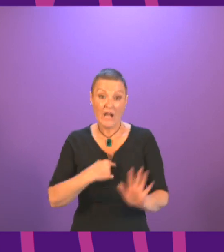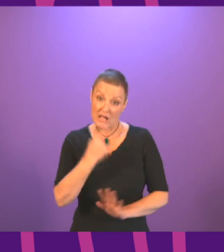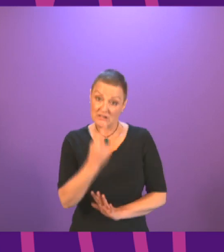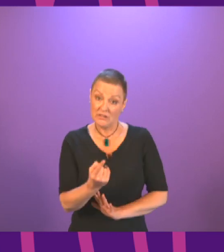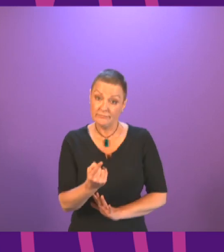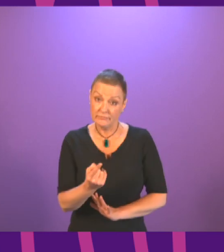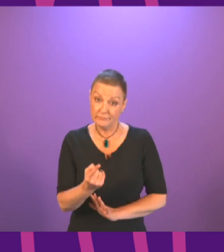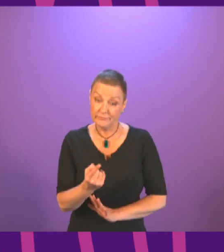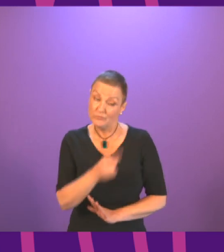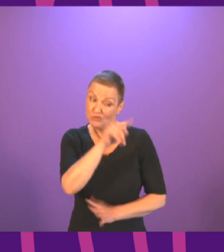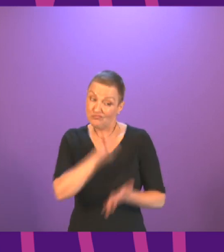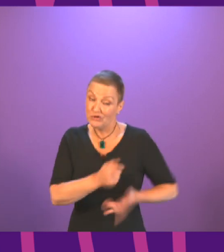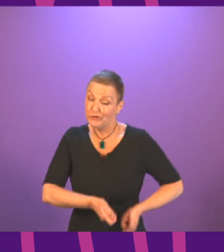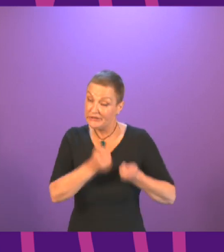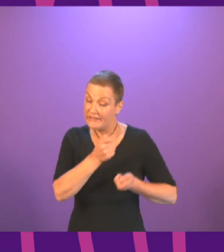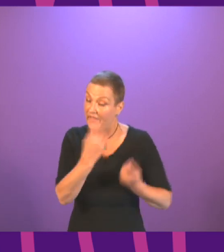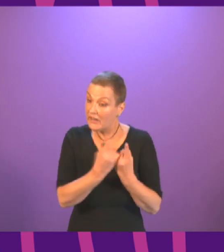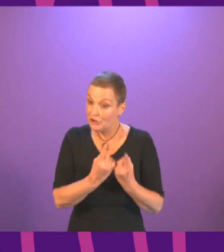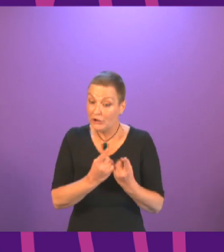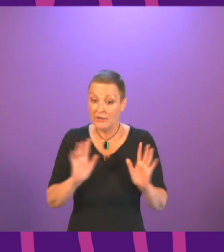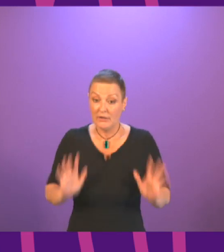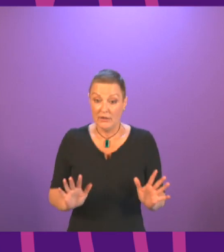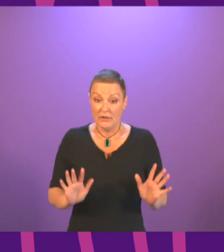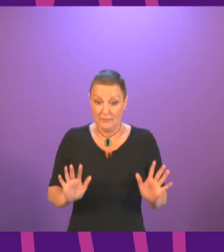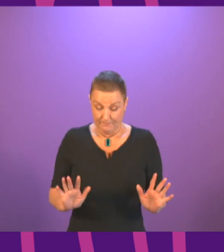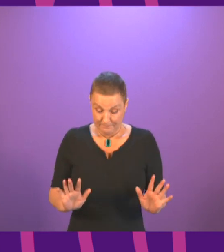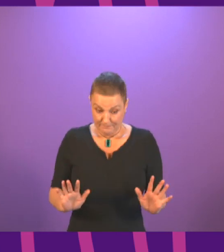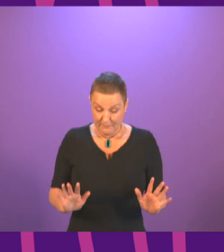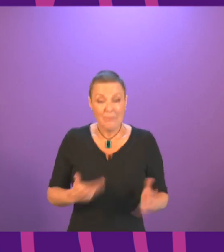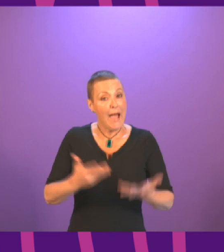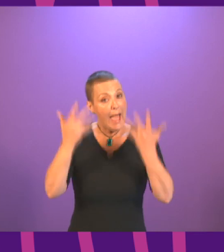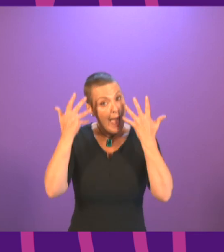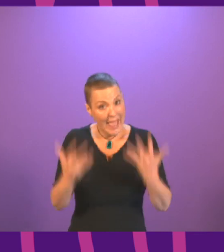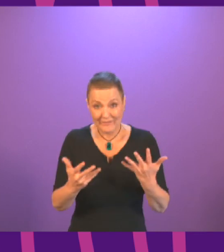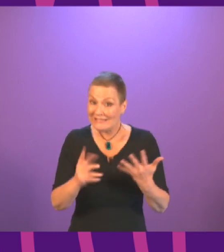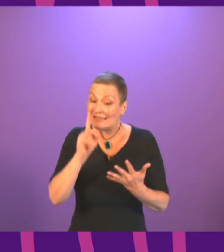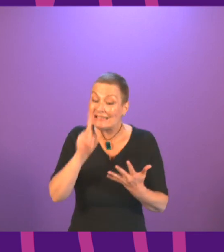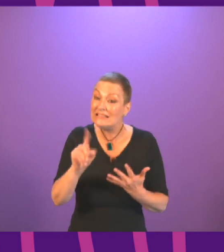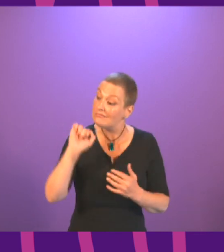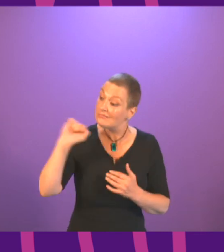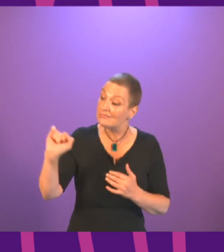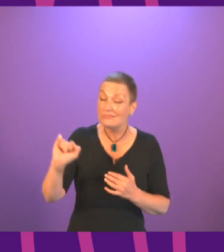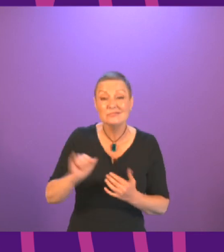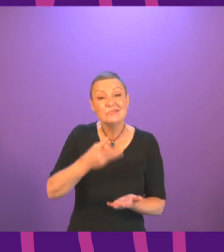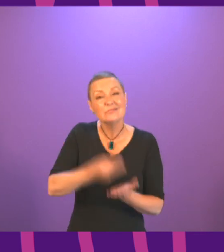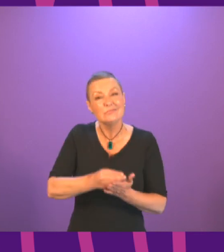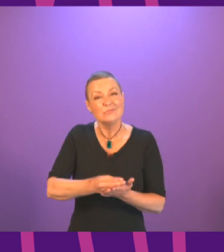but, as I said earlier, I have not yet seen the detail of the chancellor’s announcement